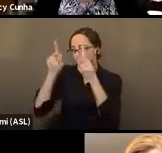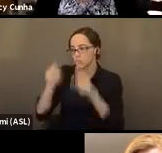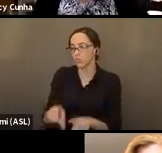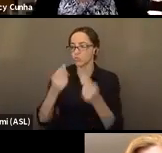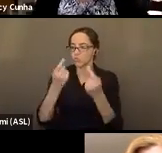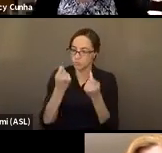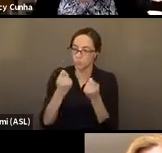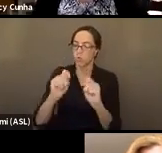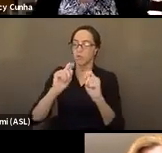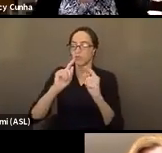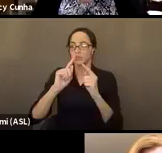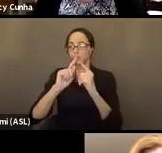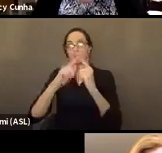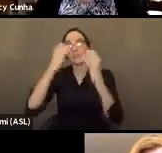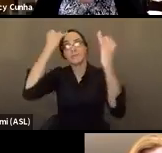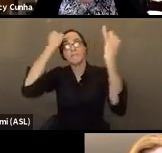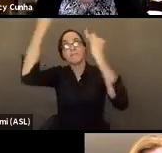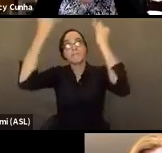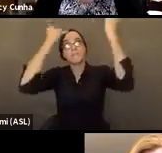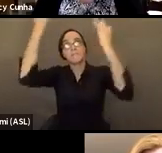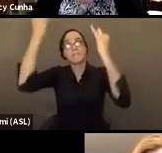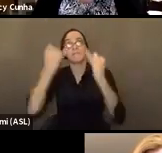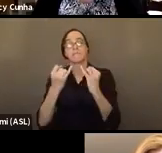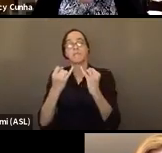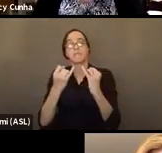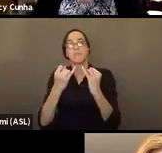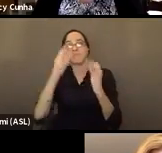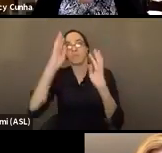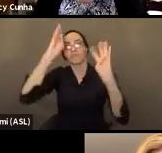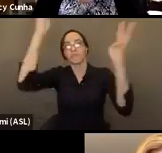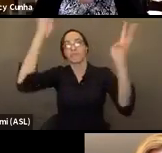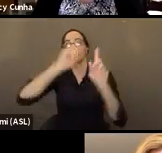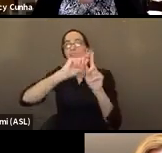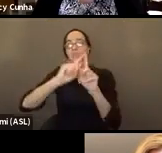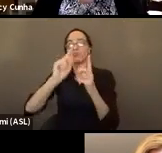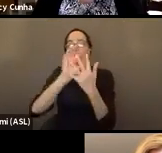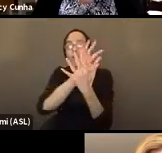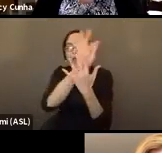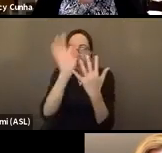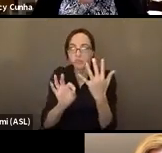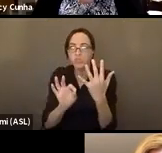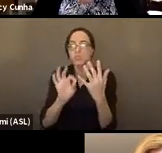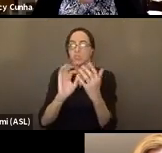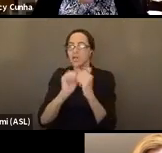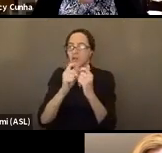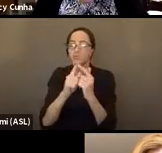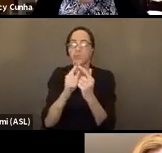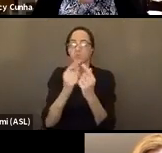how to deal with this kind of power shortage problem when the electricity goes out so there's